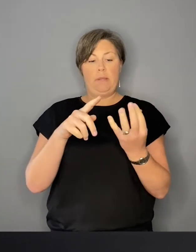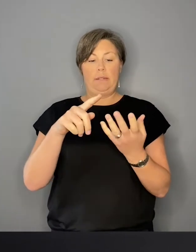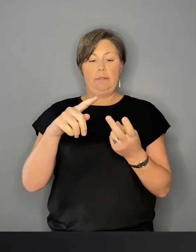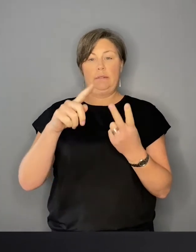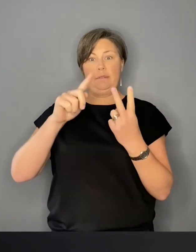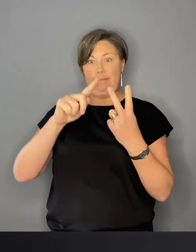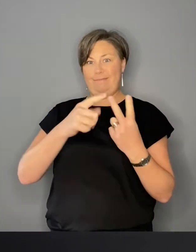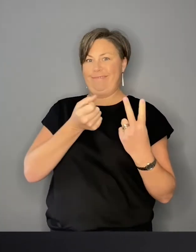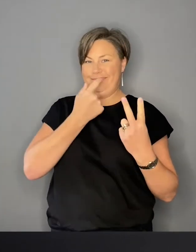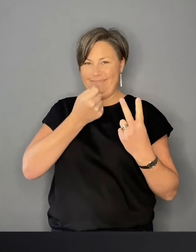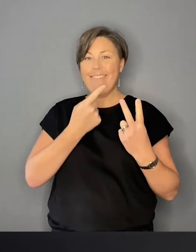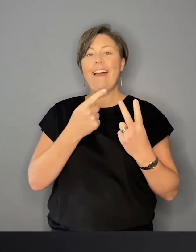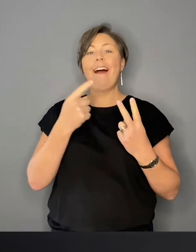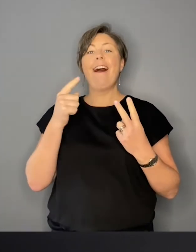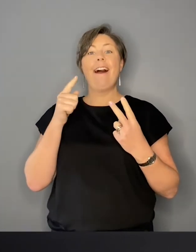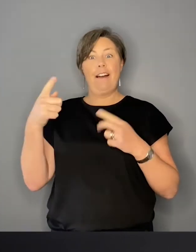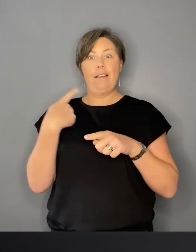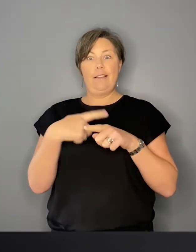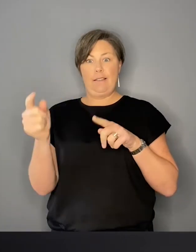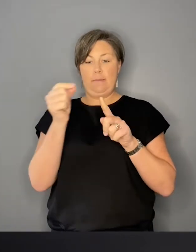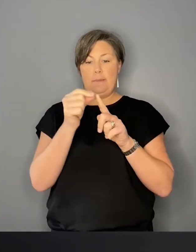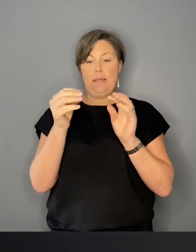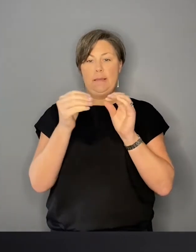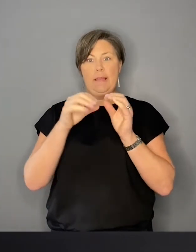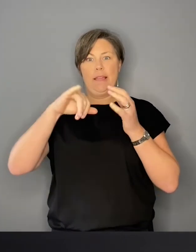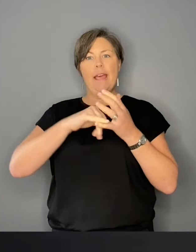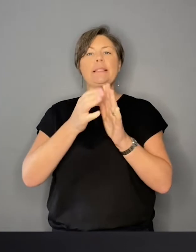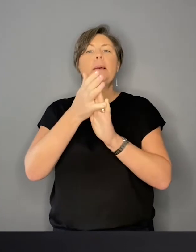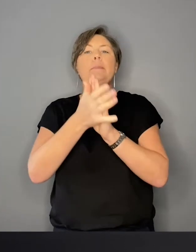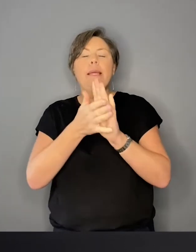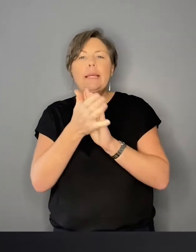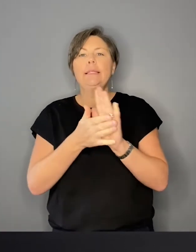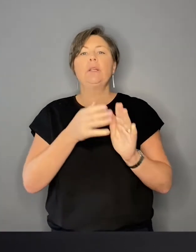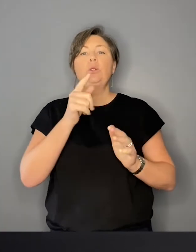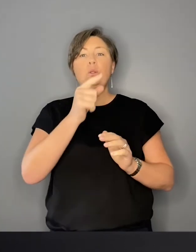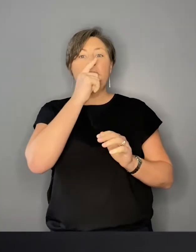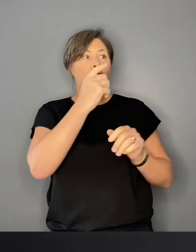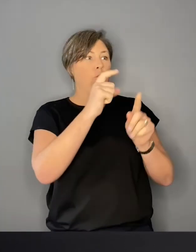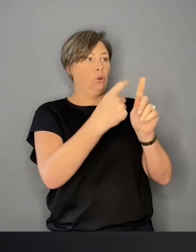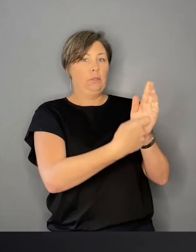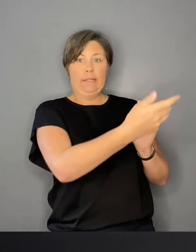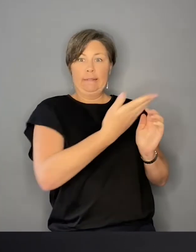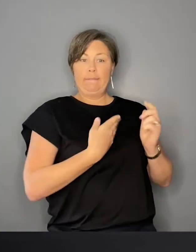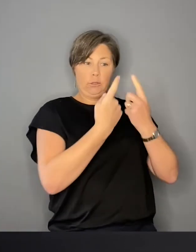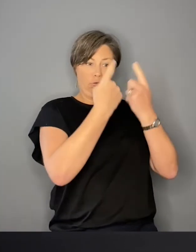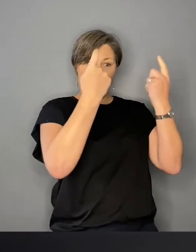and are now listed in the Pharmaceutical Benefits Scheme. What that means is that if you are eligible, you can now get them from a local pharmacy